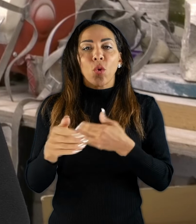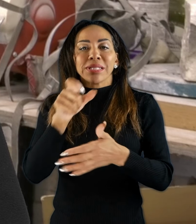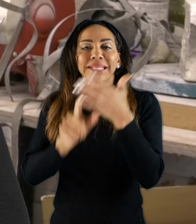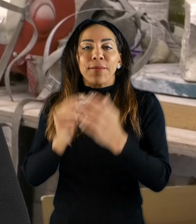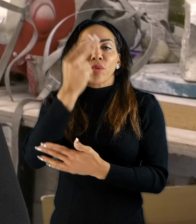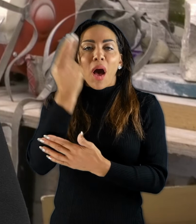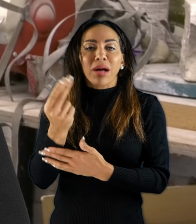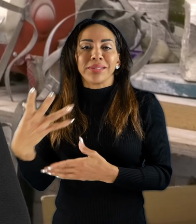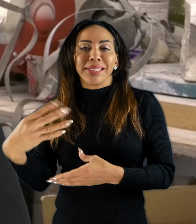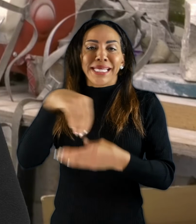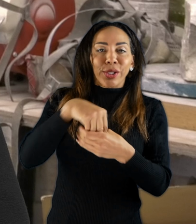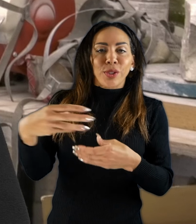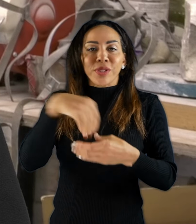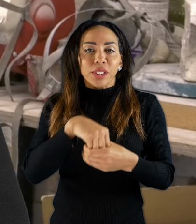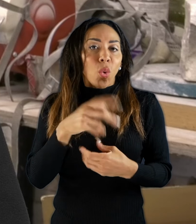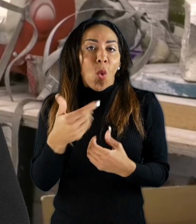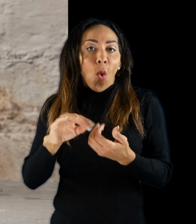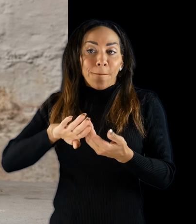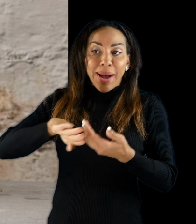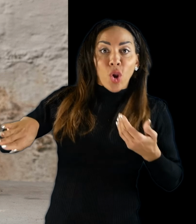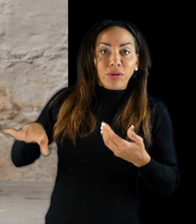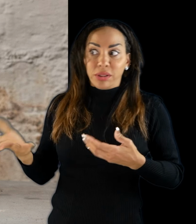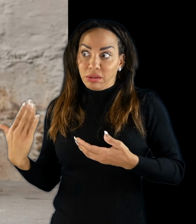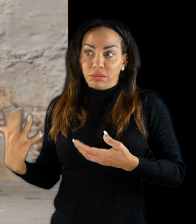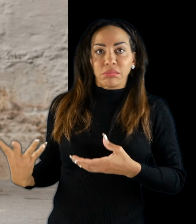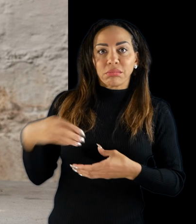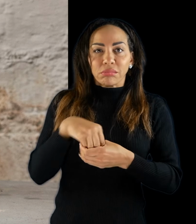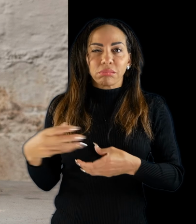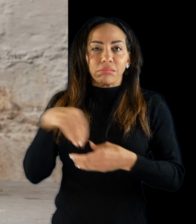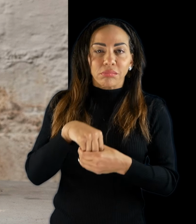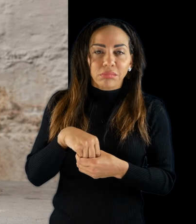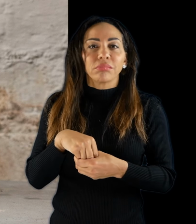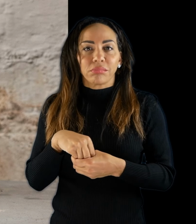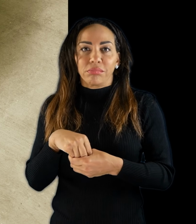or people from so-called minorities. I think breaking through that would make the arts more